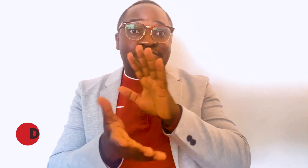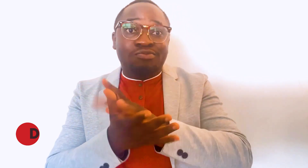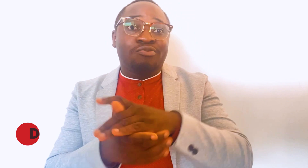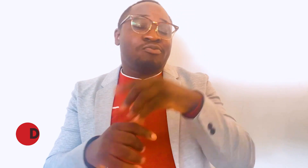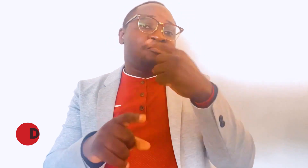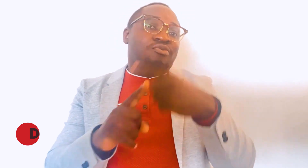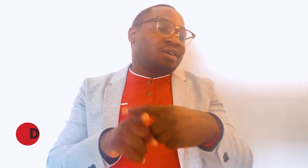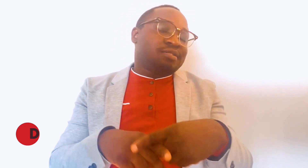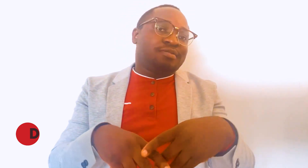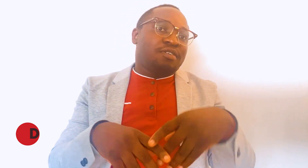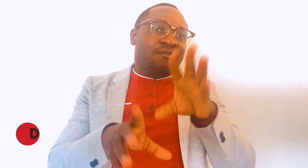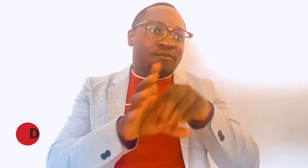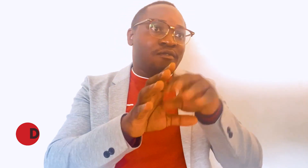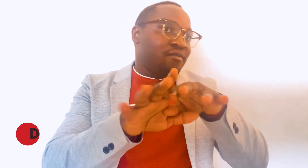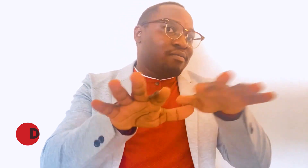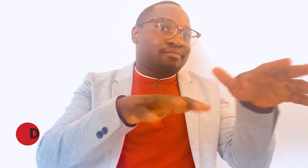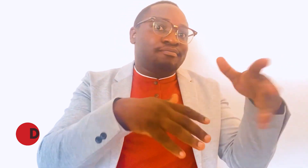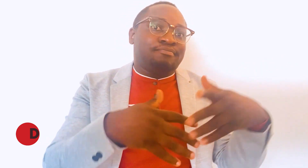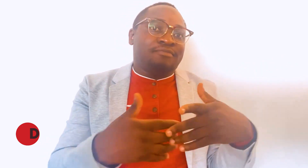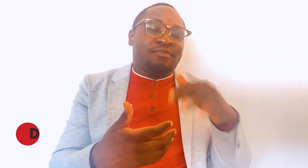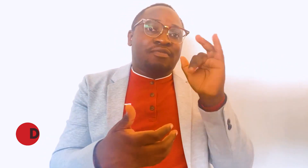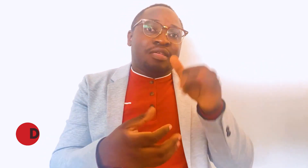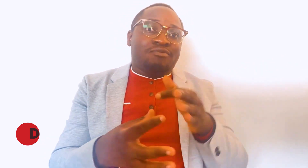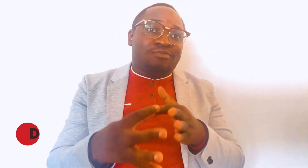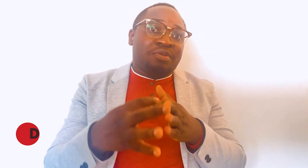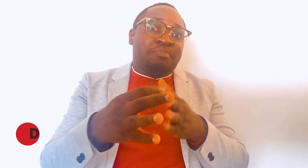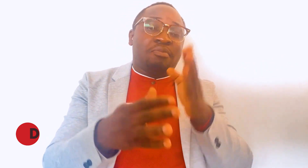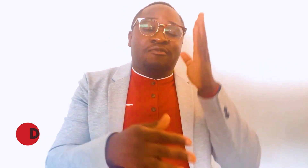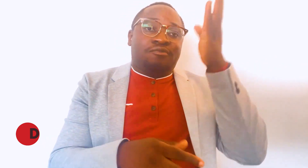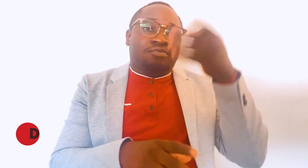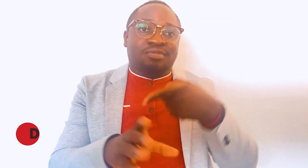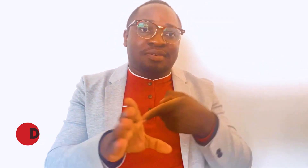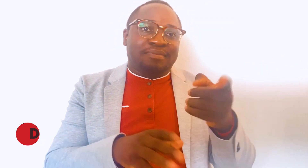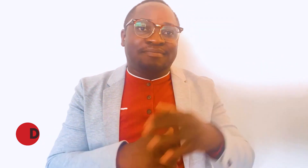in the school and outside of it as well and that will help me with my career path.